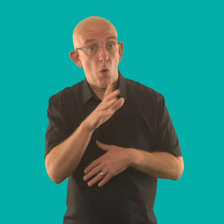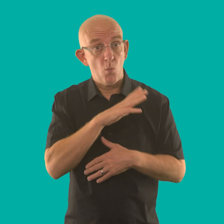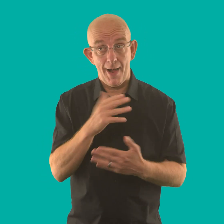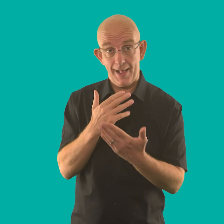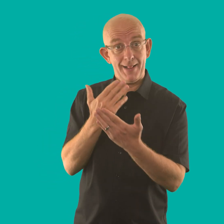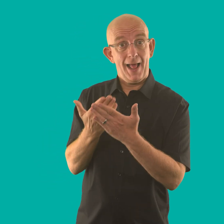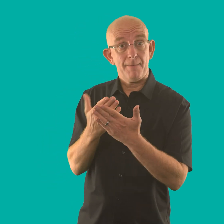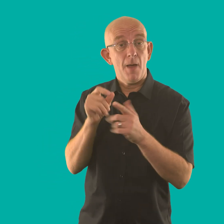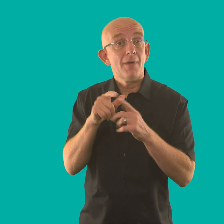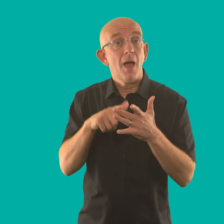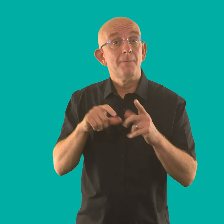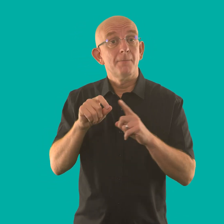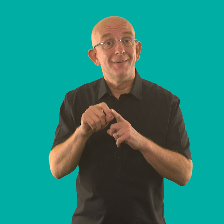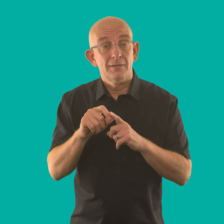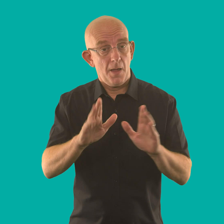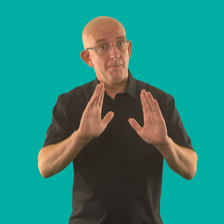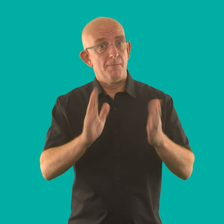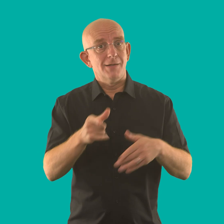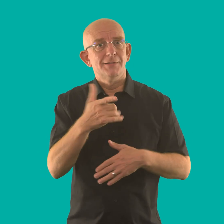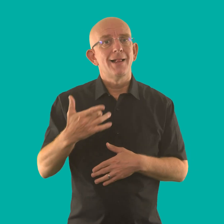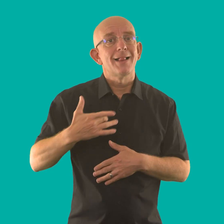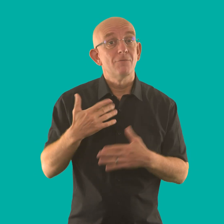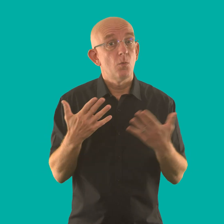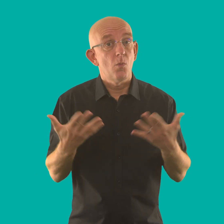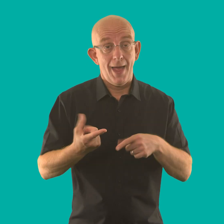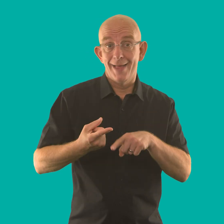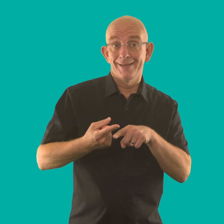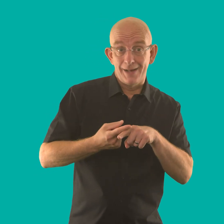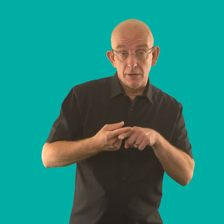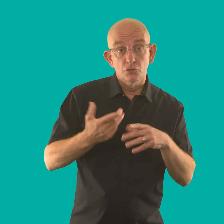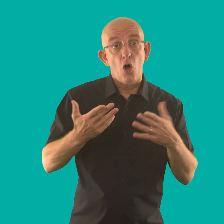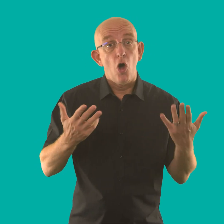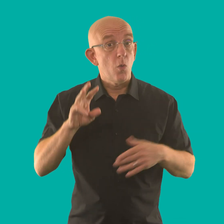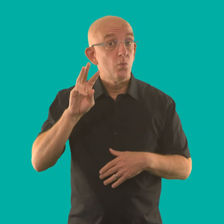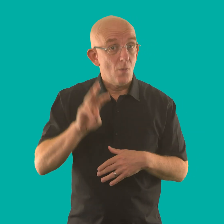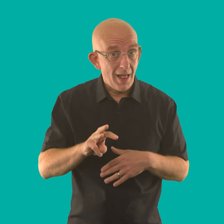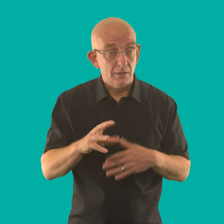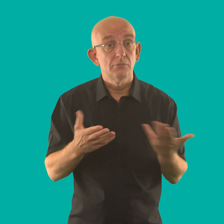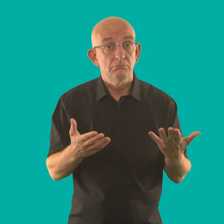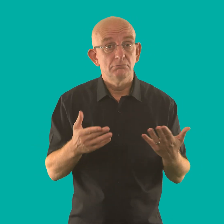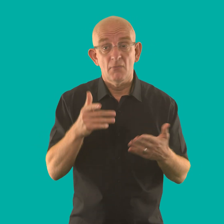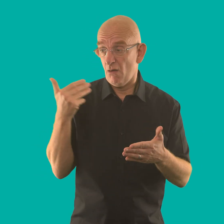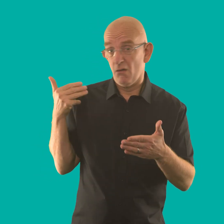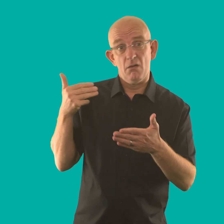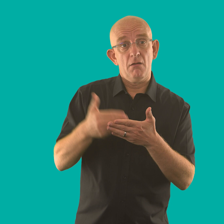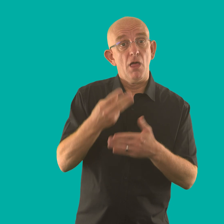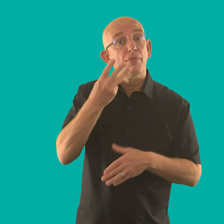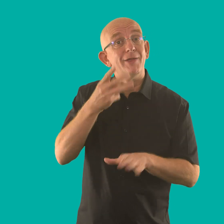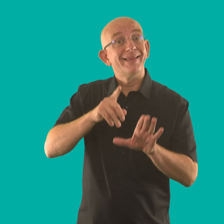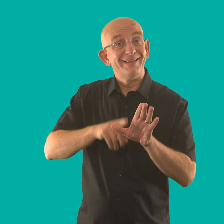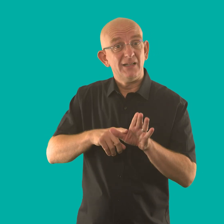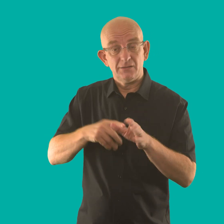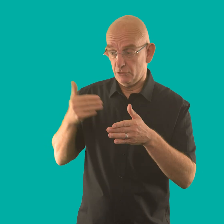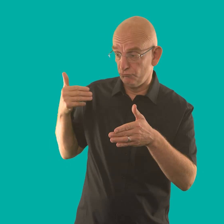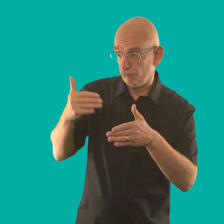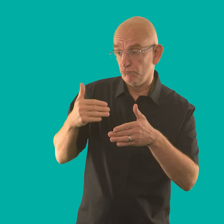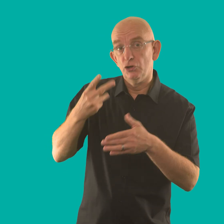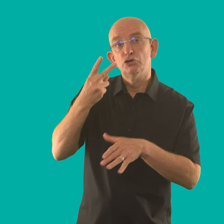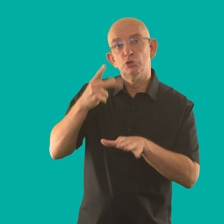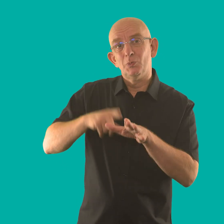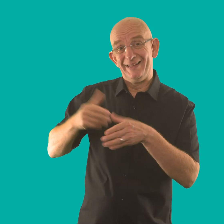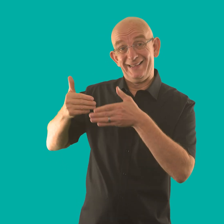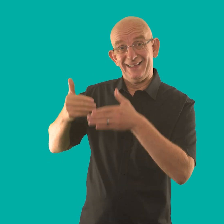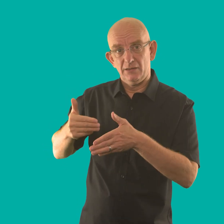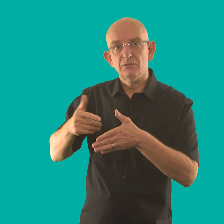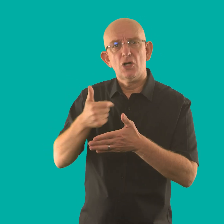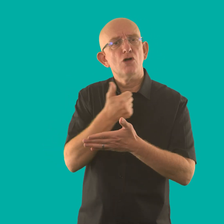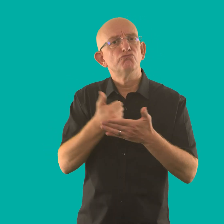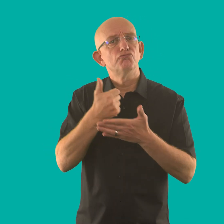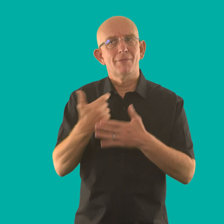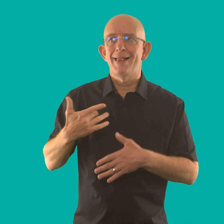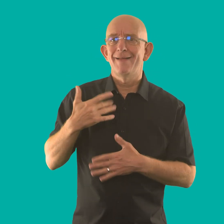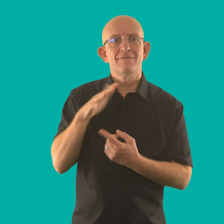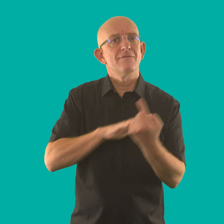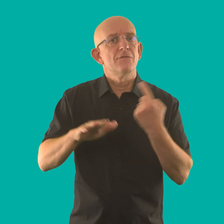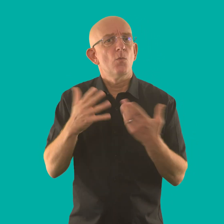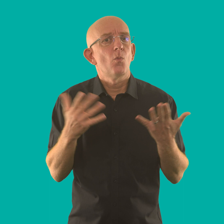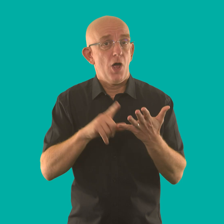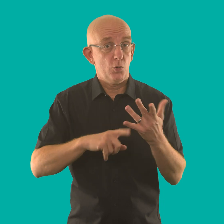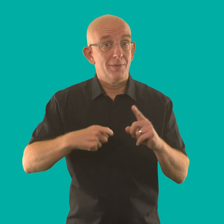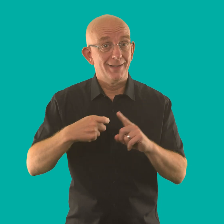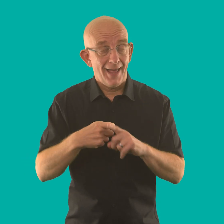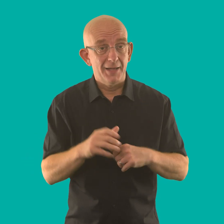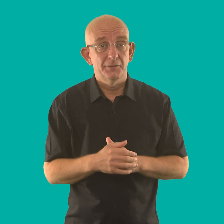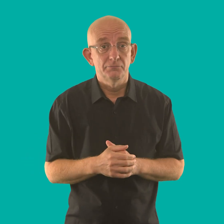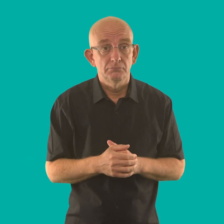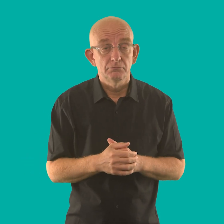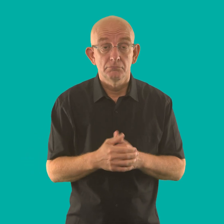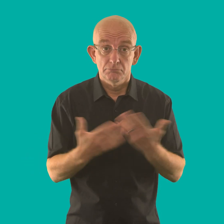To make a claim for PIP, you need to live in England or Wales, and usually have lived in the United Kingdom for two out of the last three years.